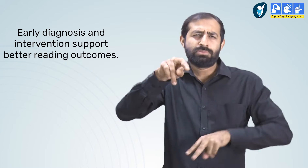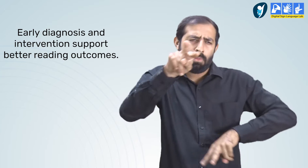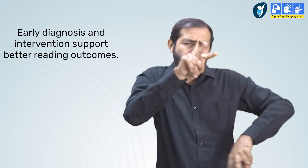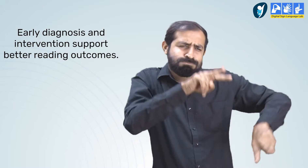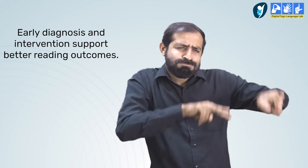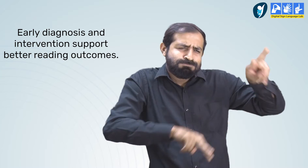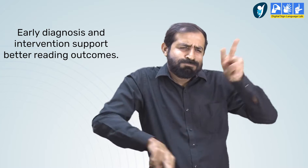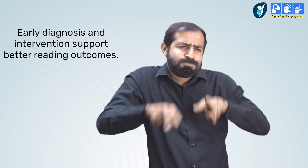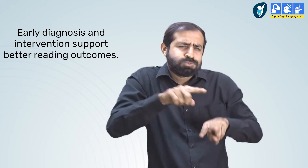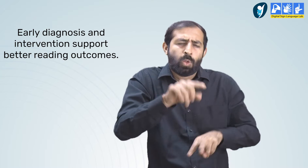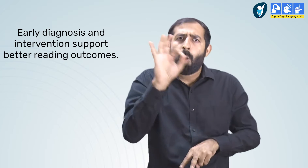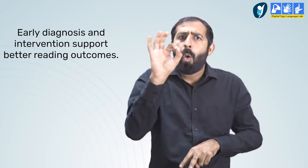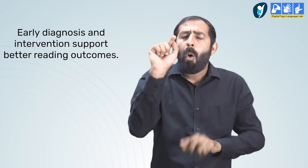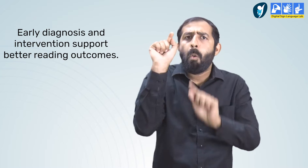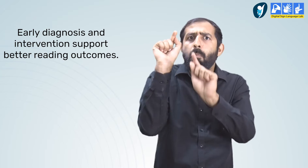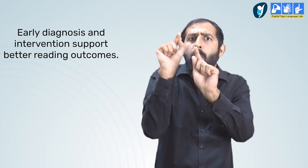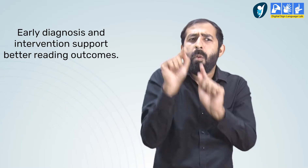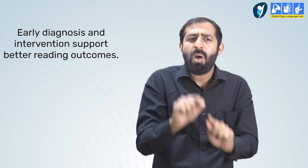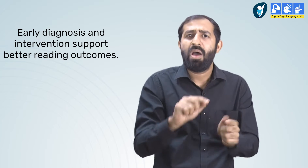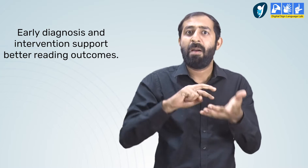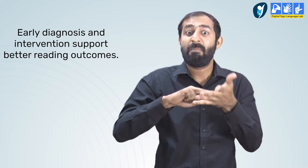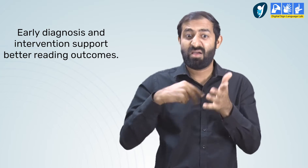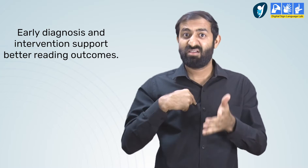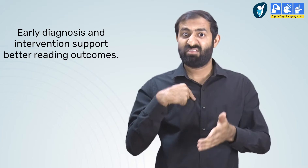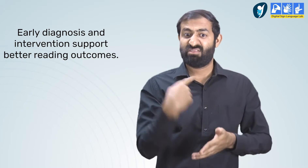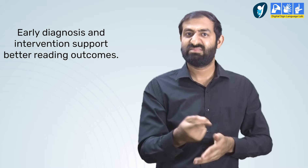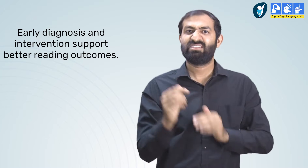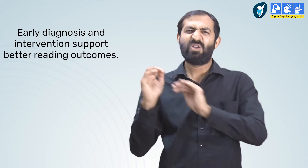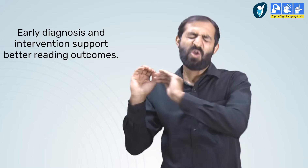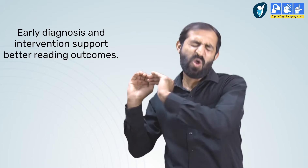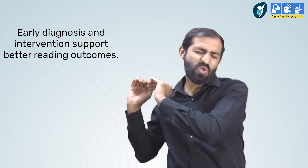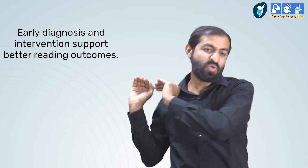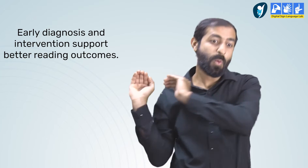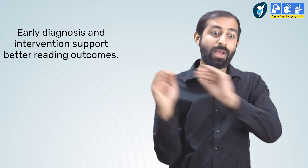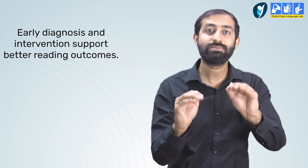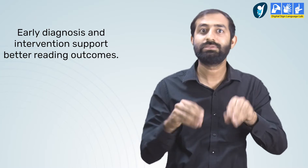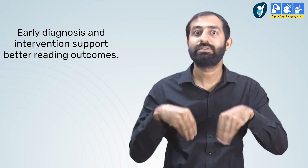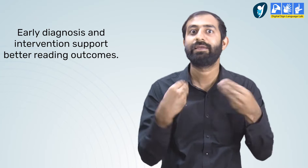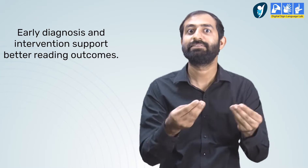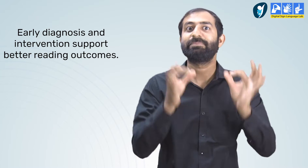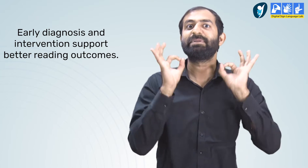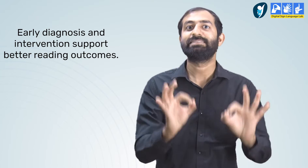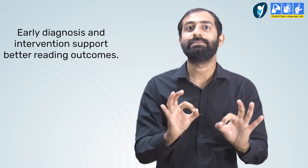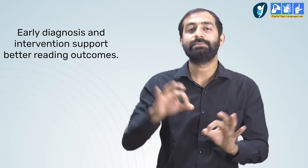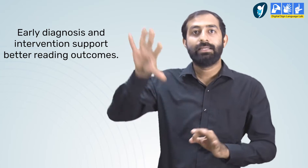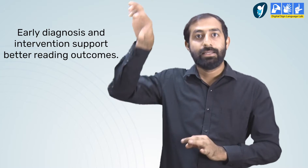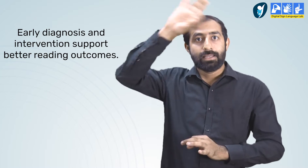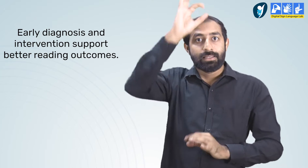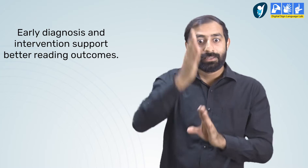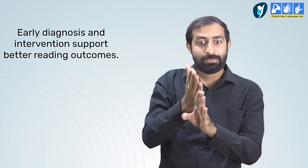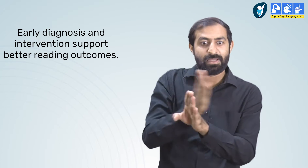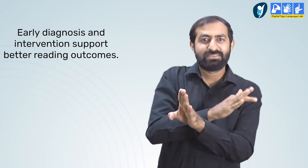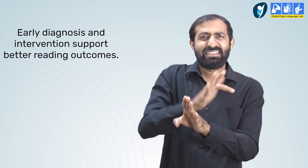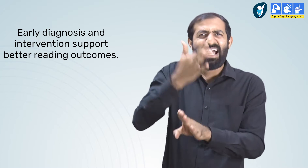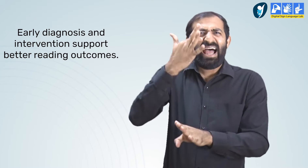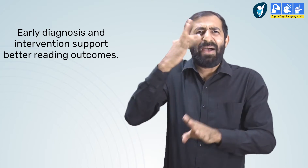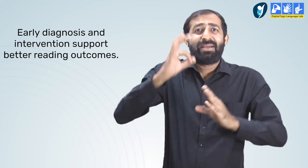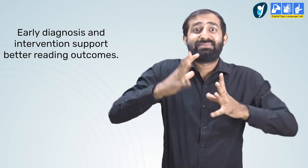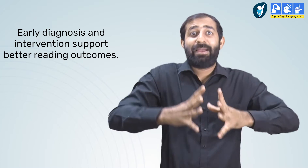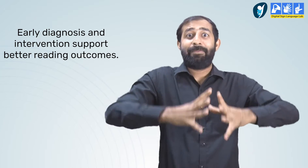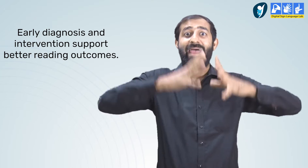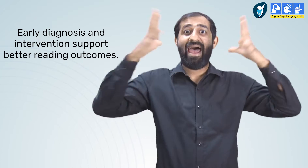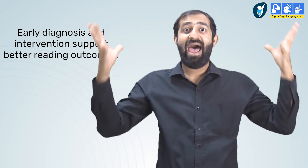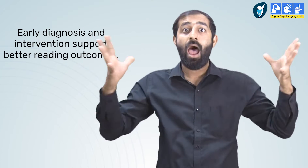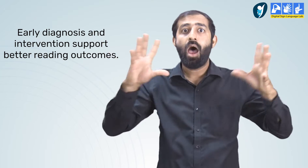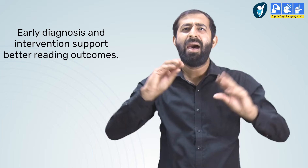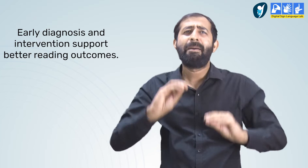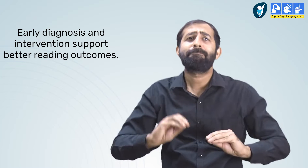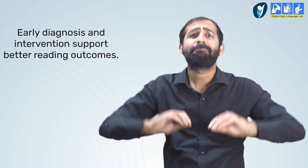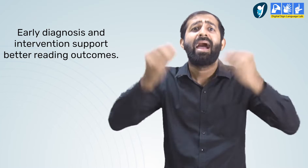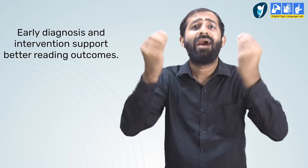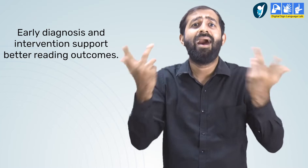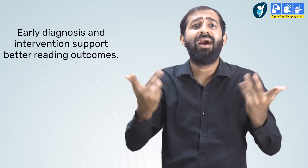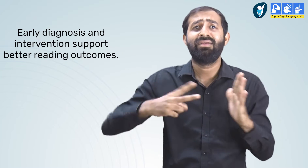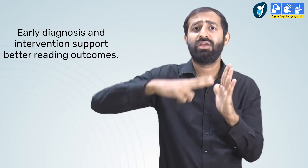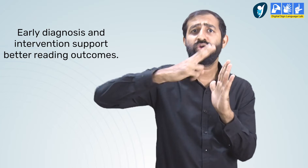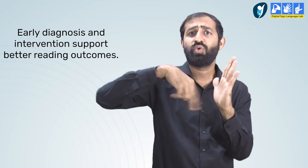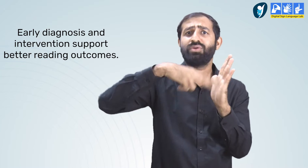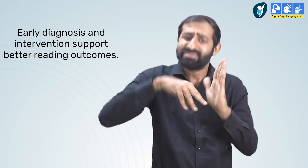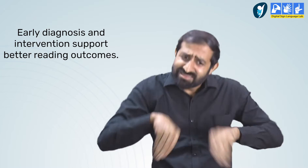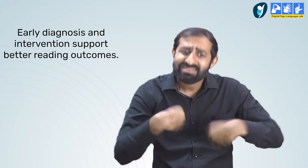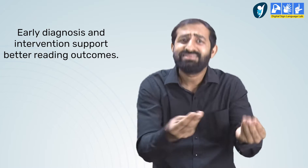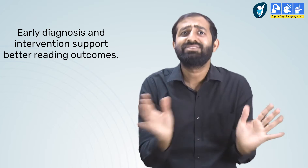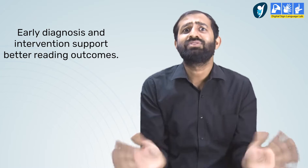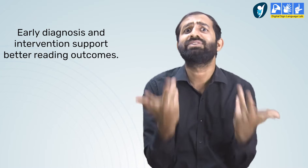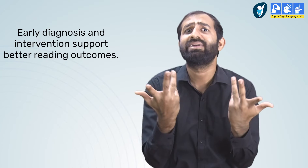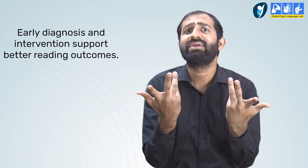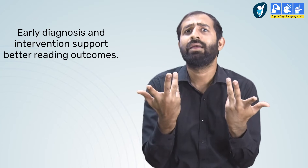Early diagnosis should be done according to the need of the child, If study is better for him. So should given.